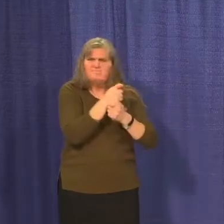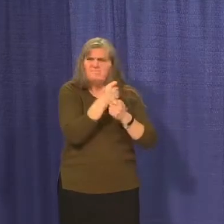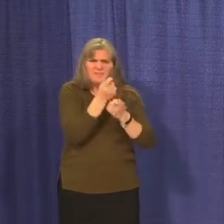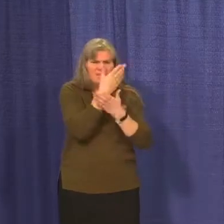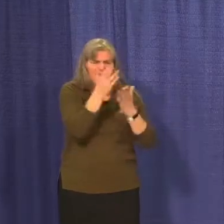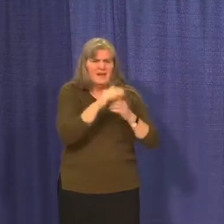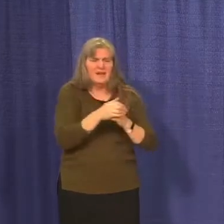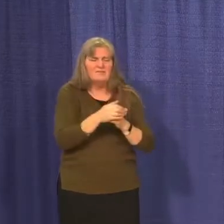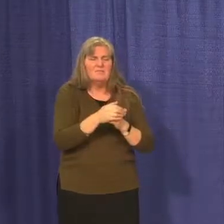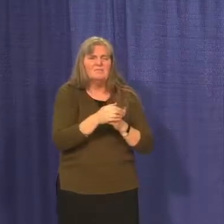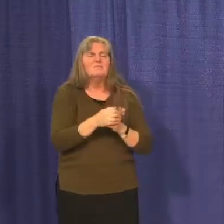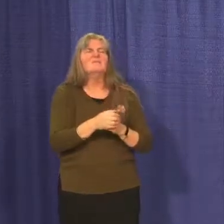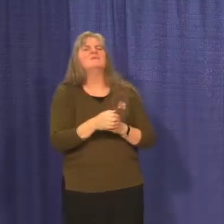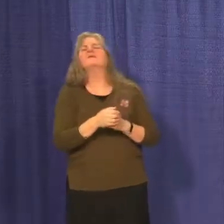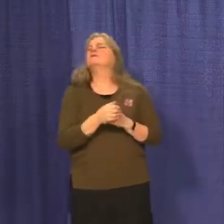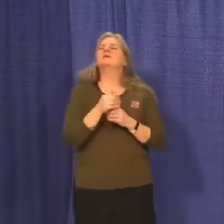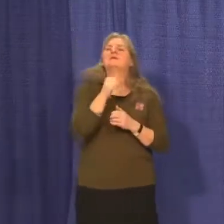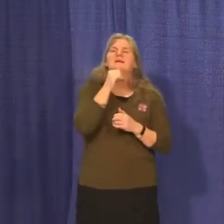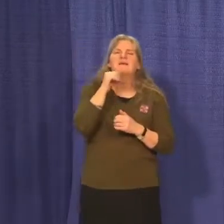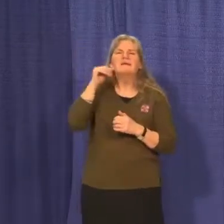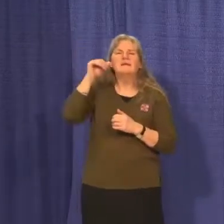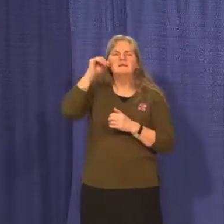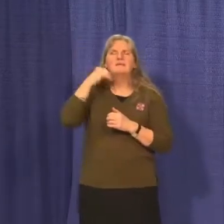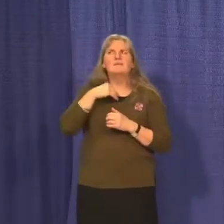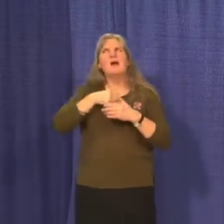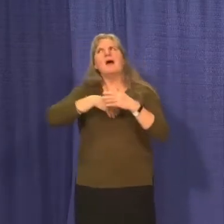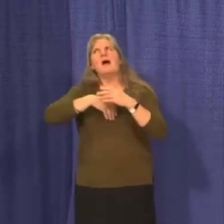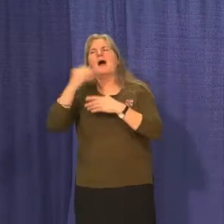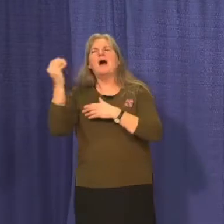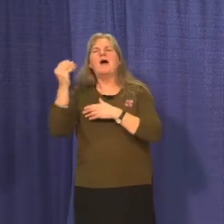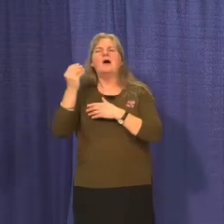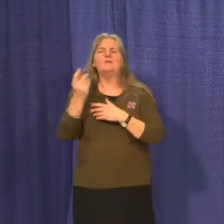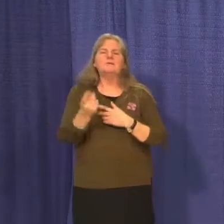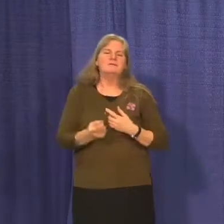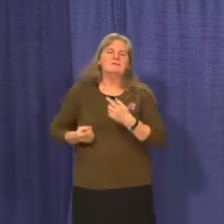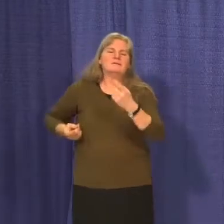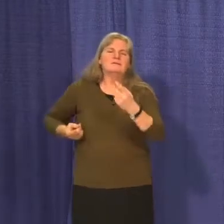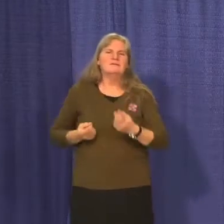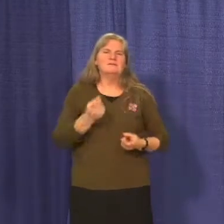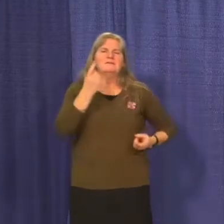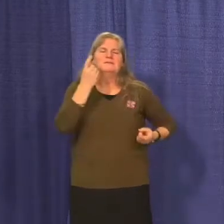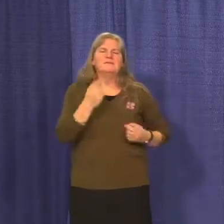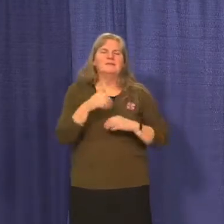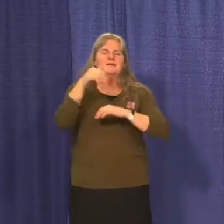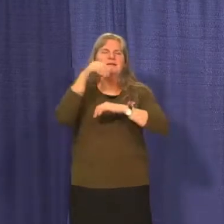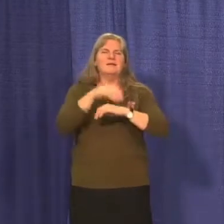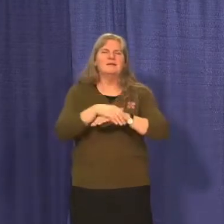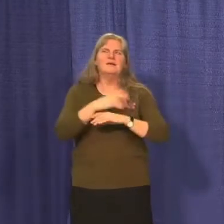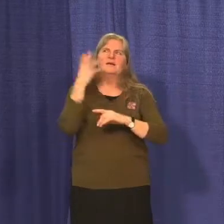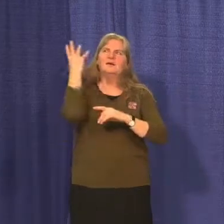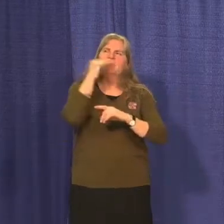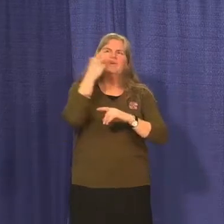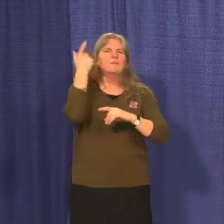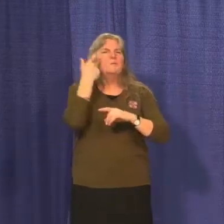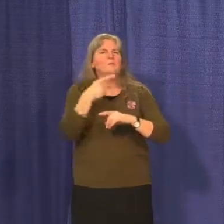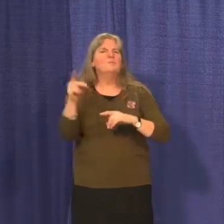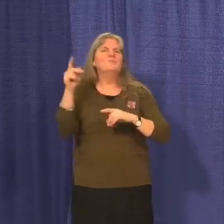Yesterday, I took a little time out that days in for a ski. I hit the freshly groomed trails in the evening and watched the